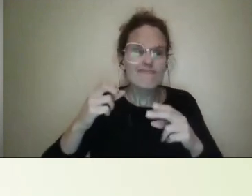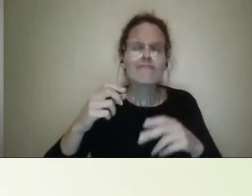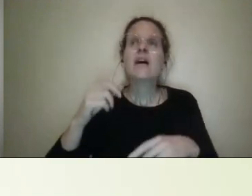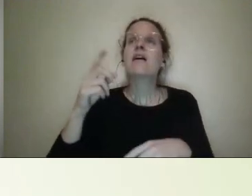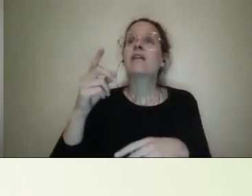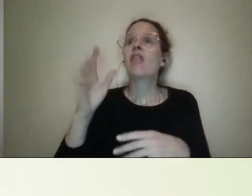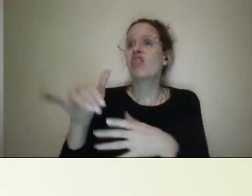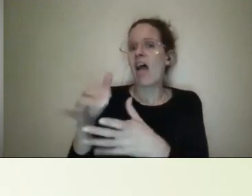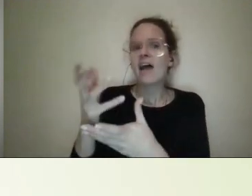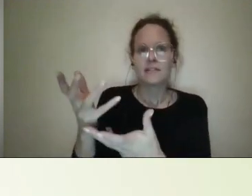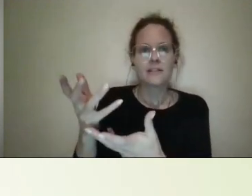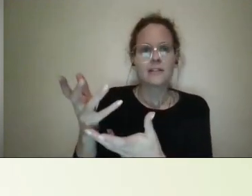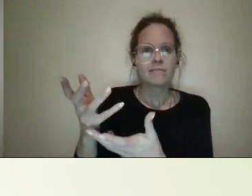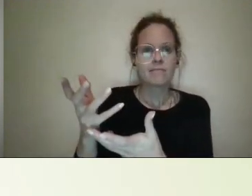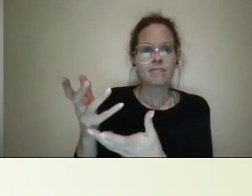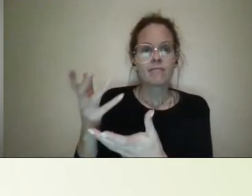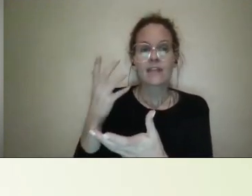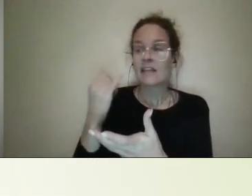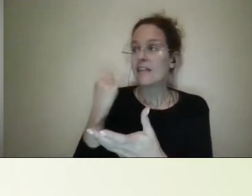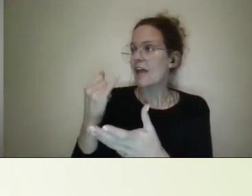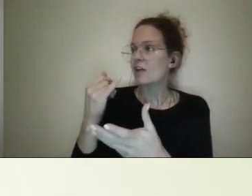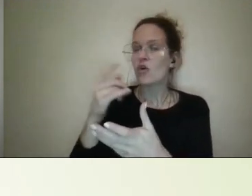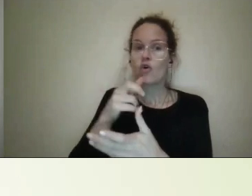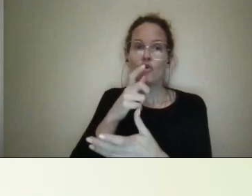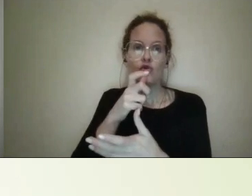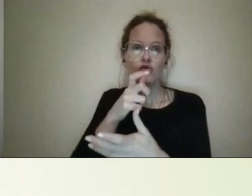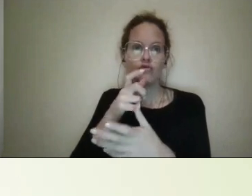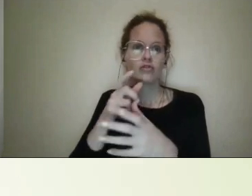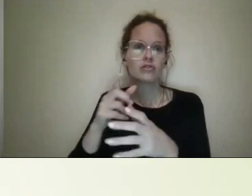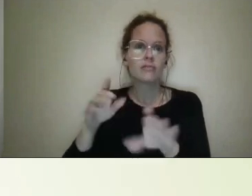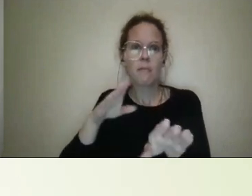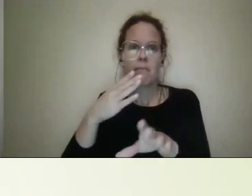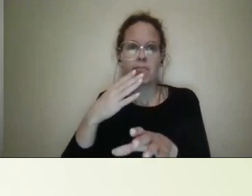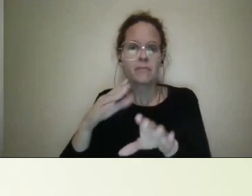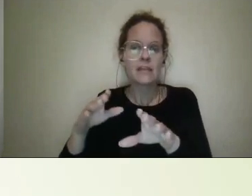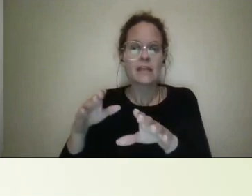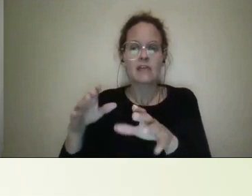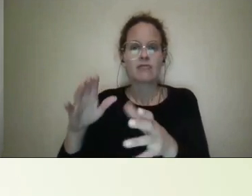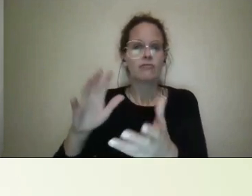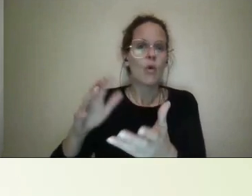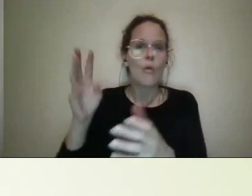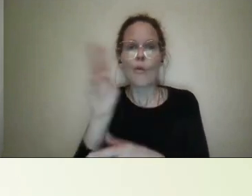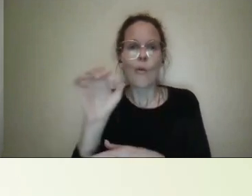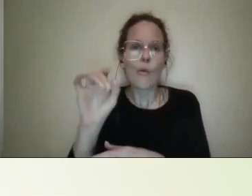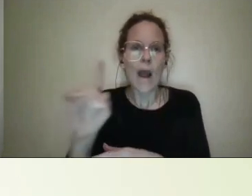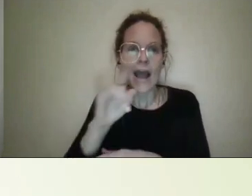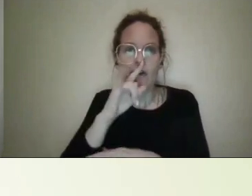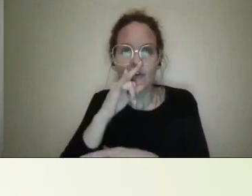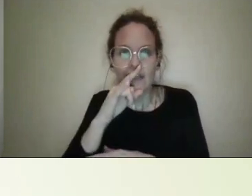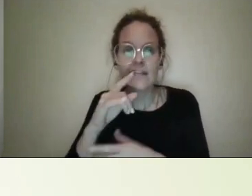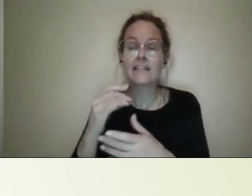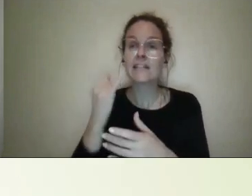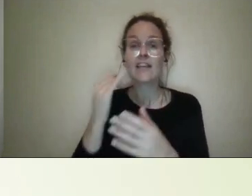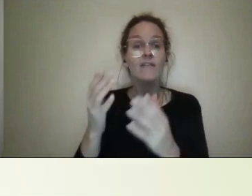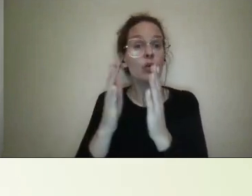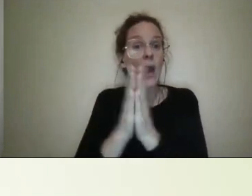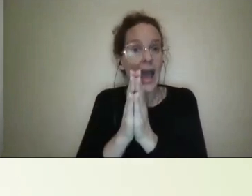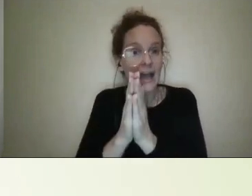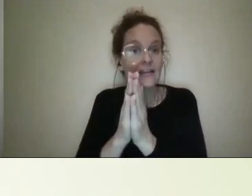really rowdy group of kids and if you ask those specific questions, you're going to get more.